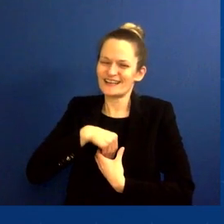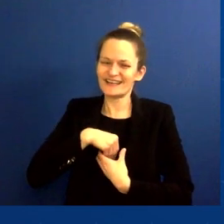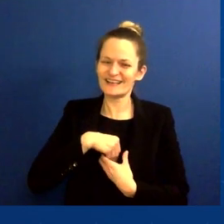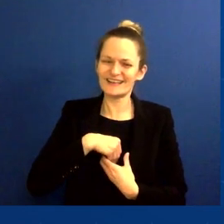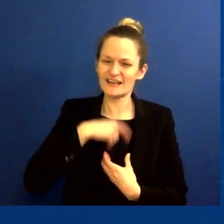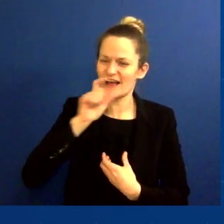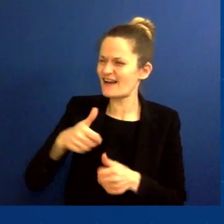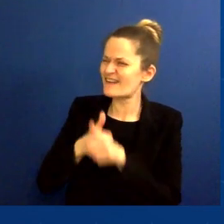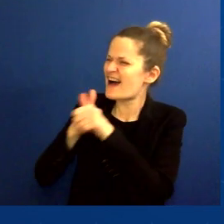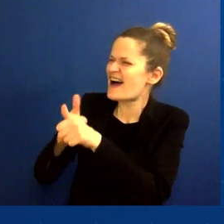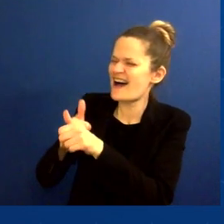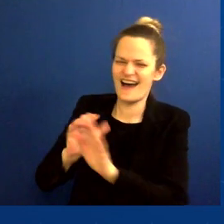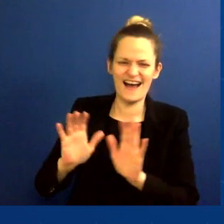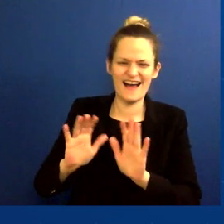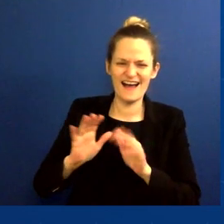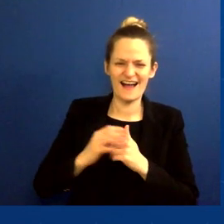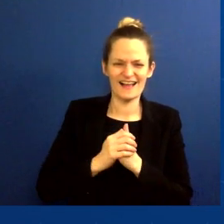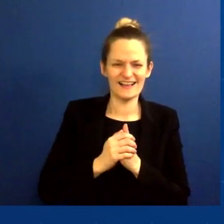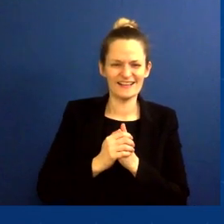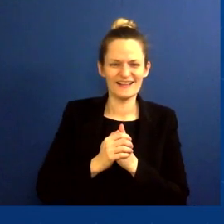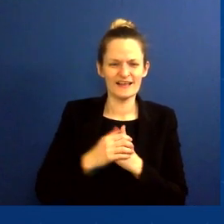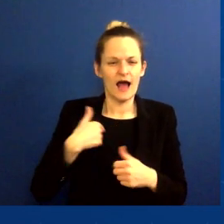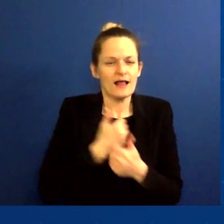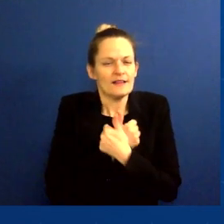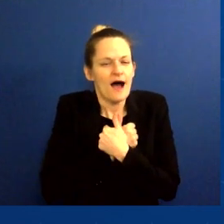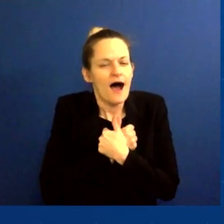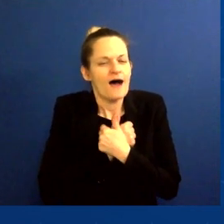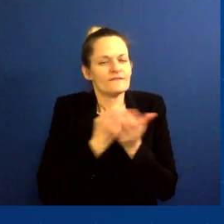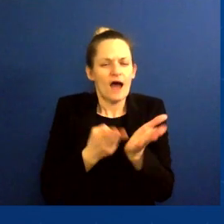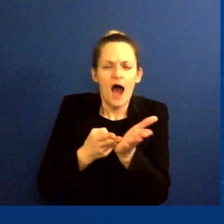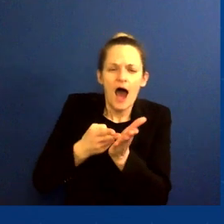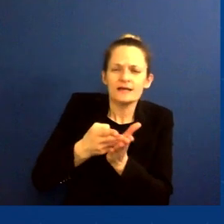And I love the honest, respectful relationship I have with my crew.